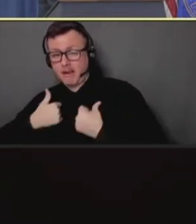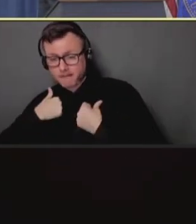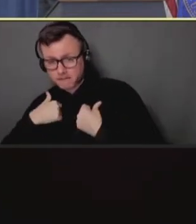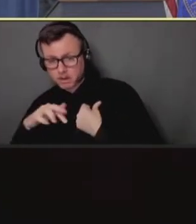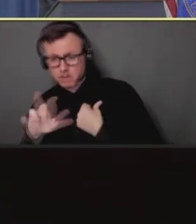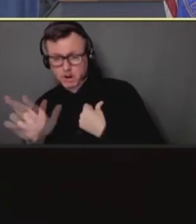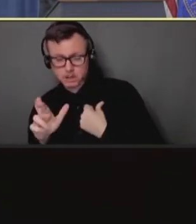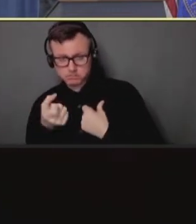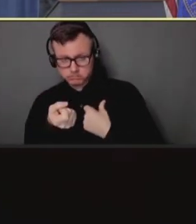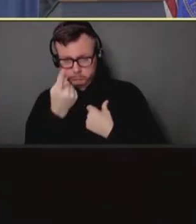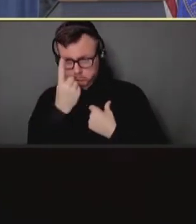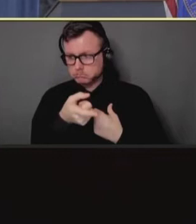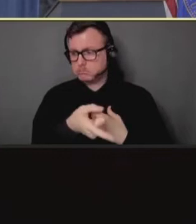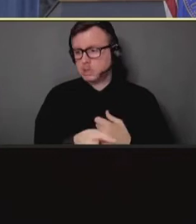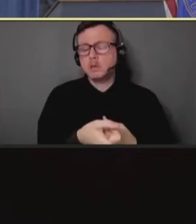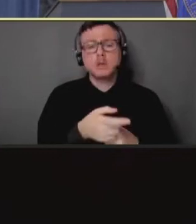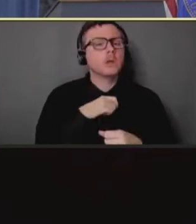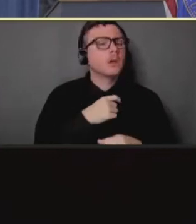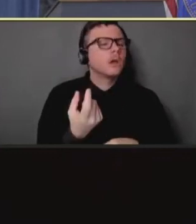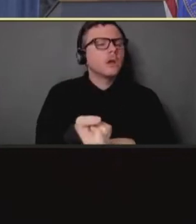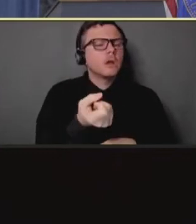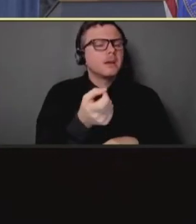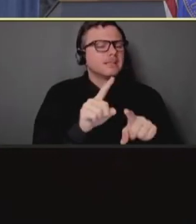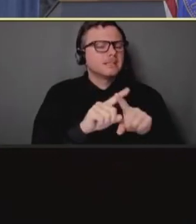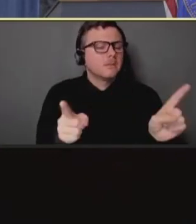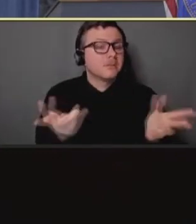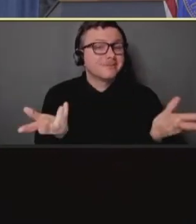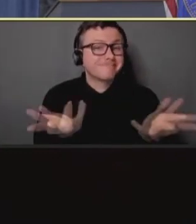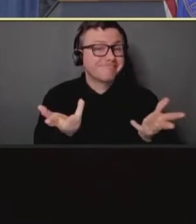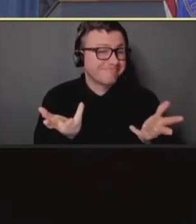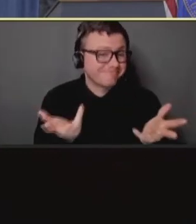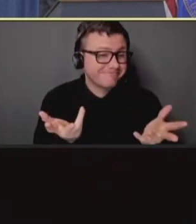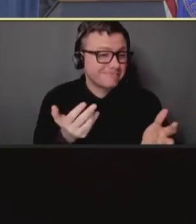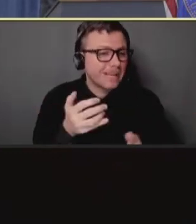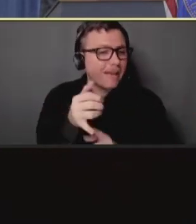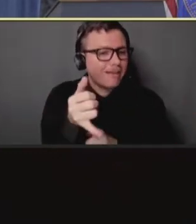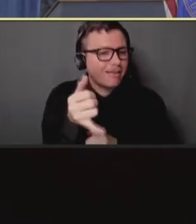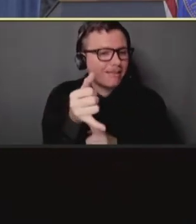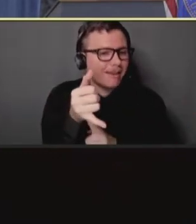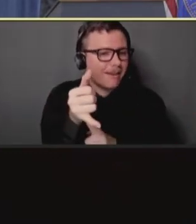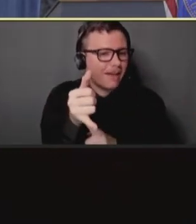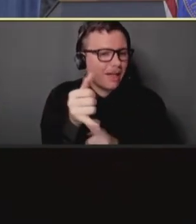And basically, the only differences are where the yellow arrows are.